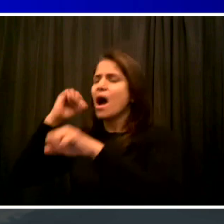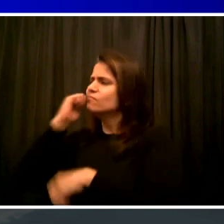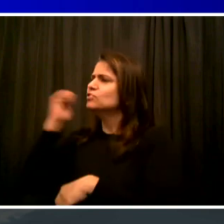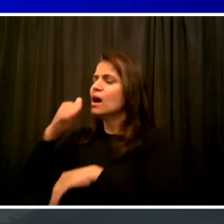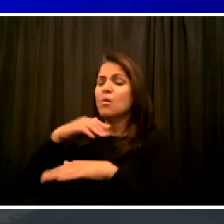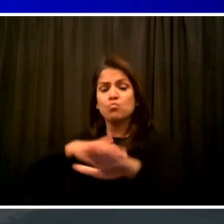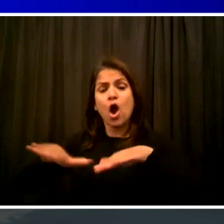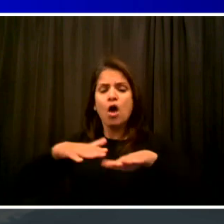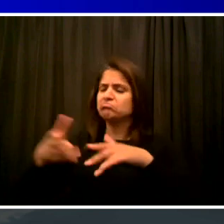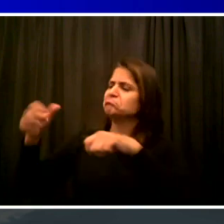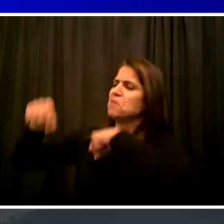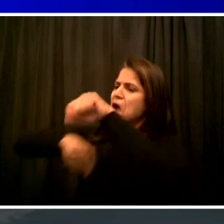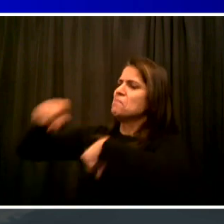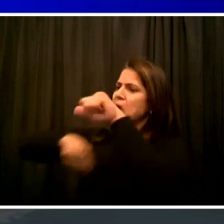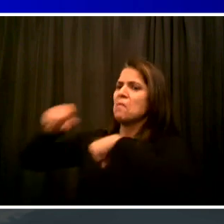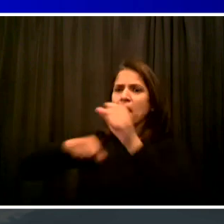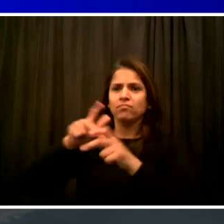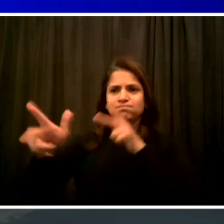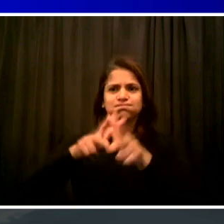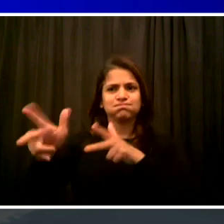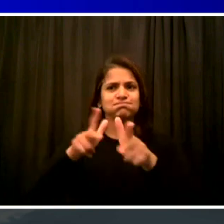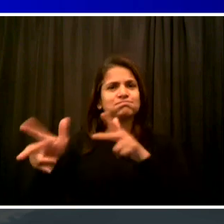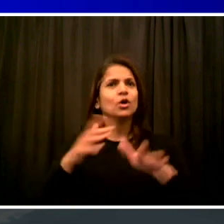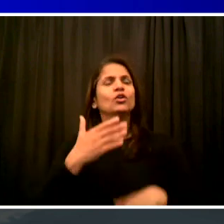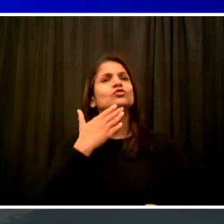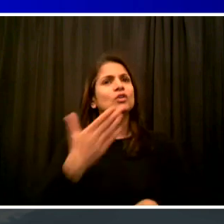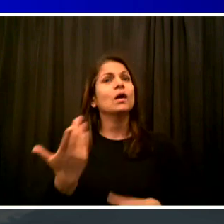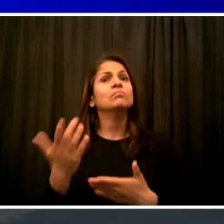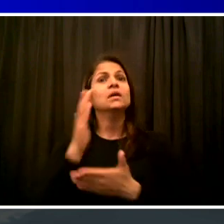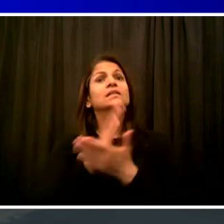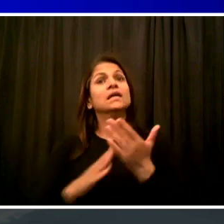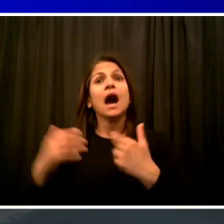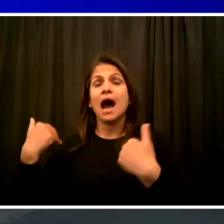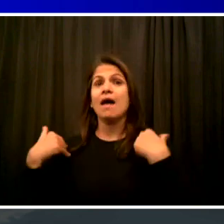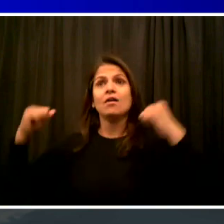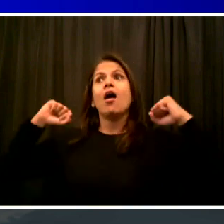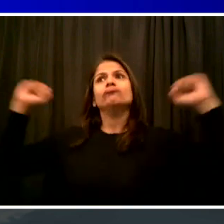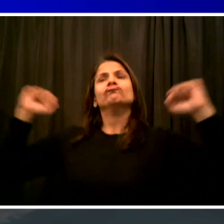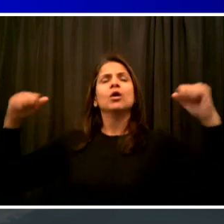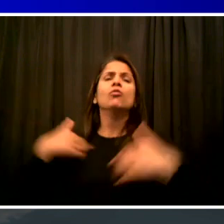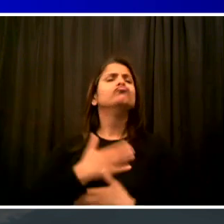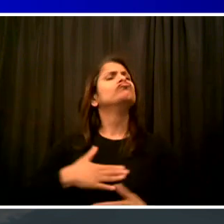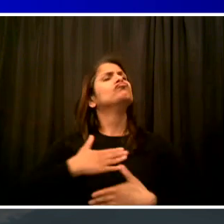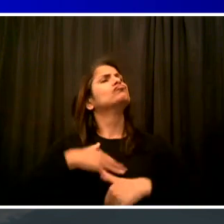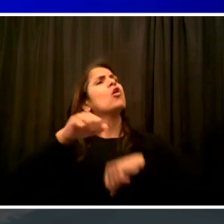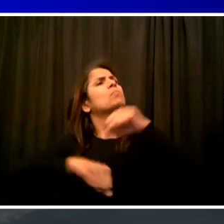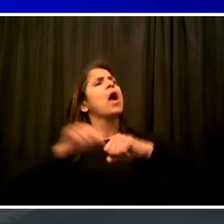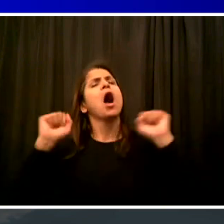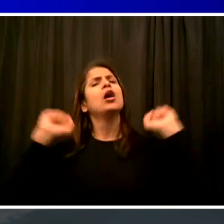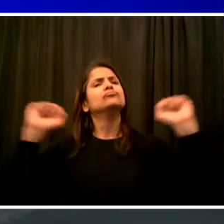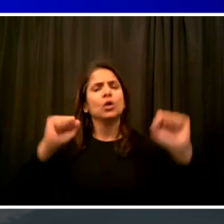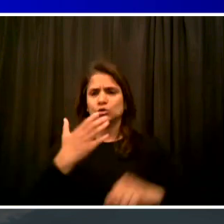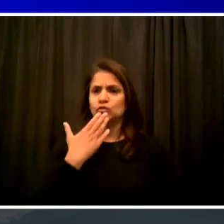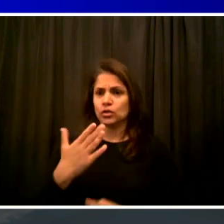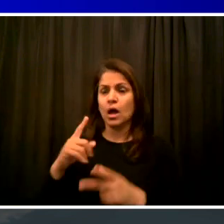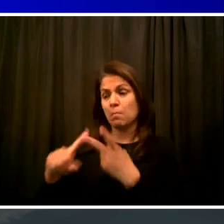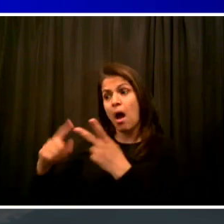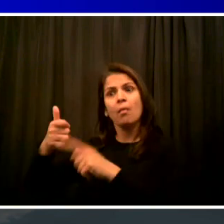MORE THAN EVER, S APRTA OF THIRE EVERYDAY FLIE. MANY ARE USING BICYCLES, OF COURSE, FOR EXERCISE AT THIS